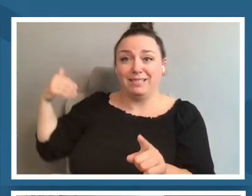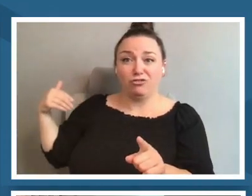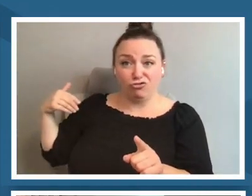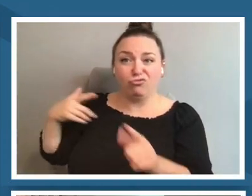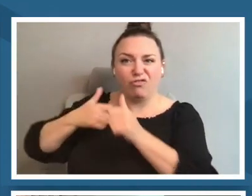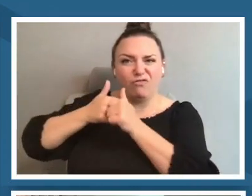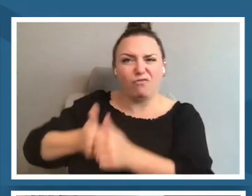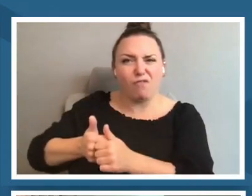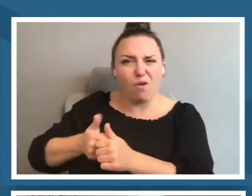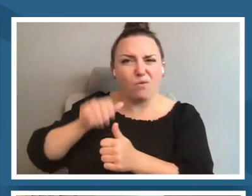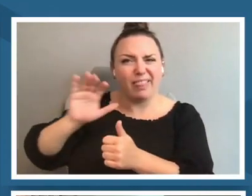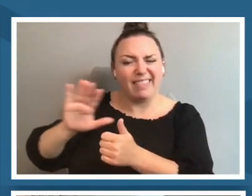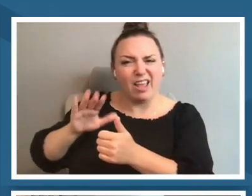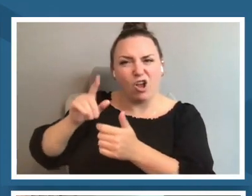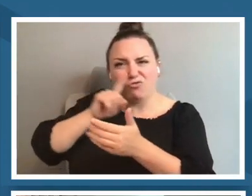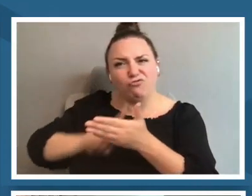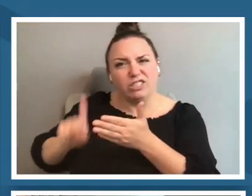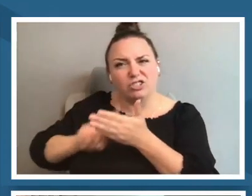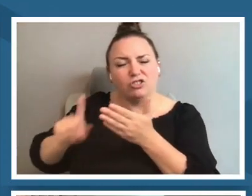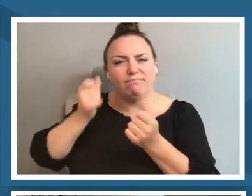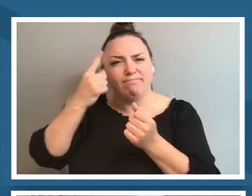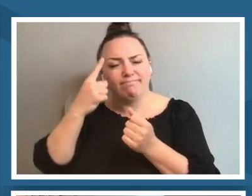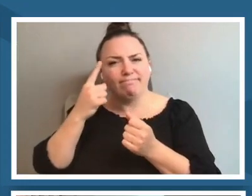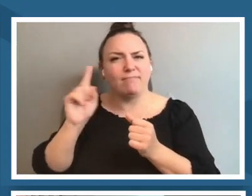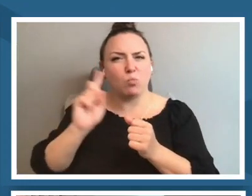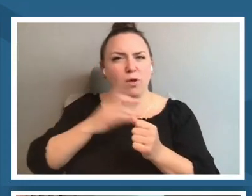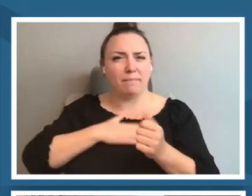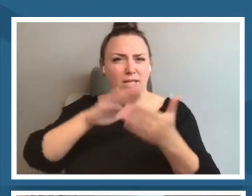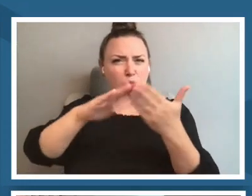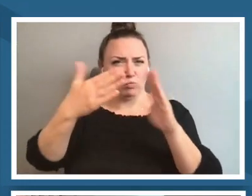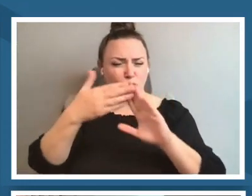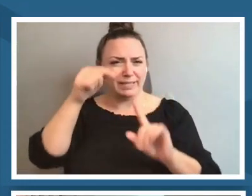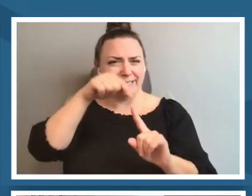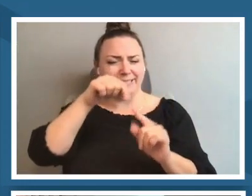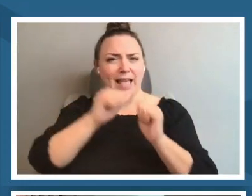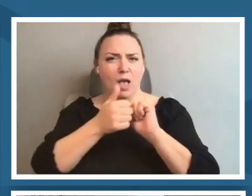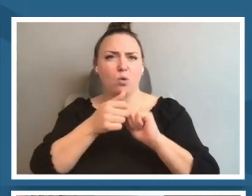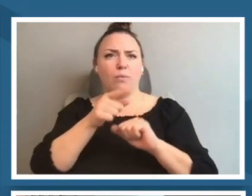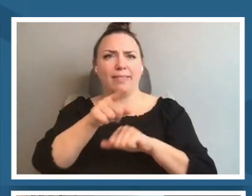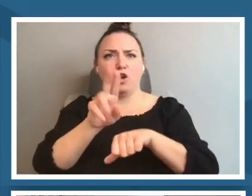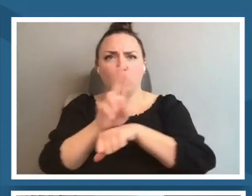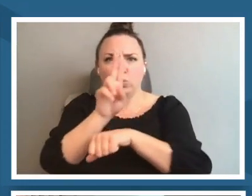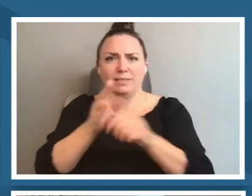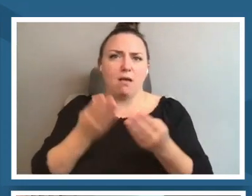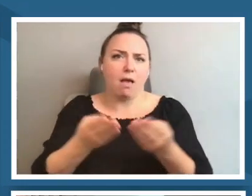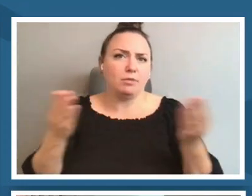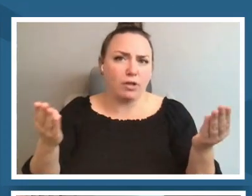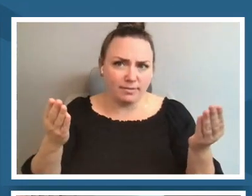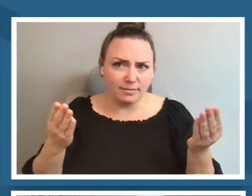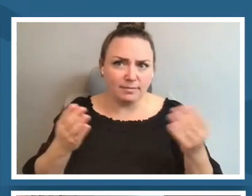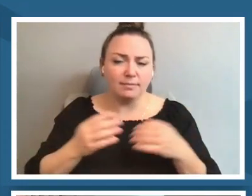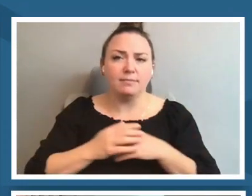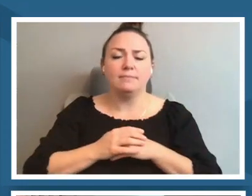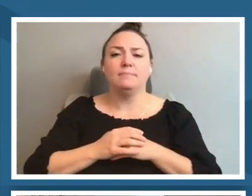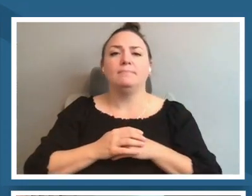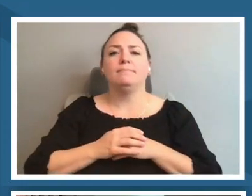where um the communities i work how they are using objects to narrate the history